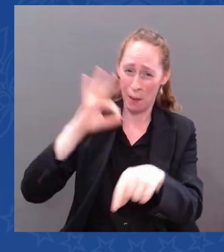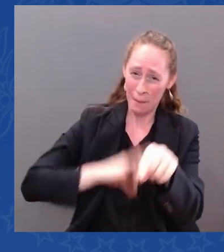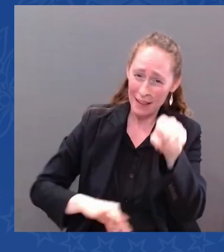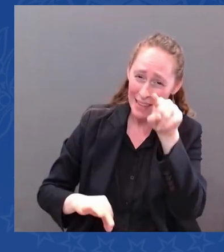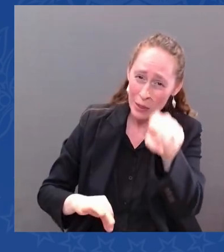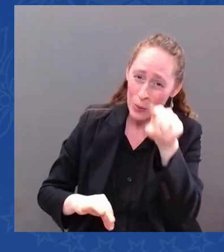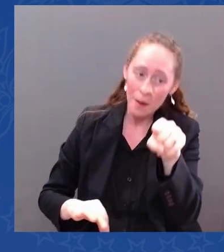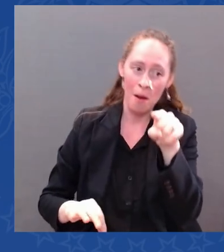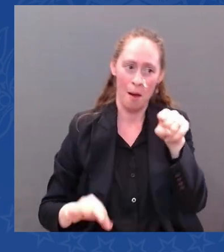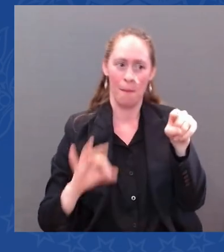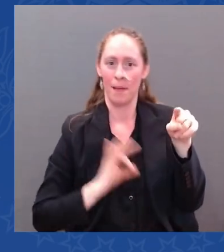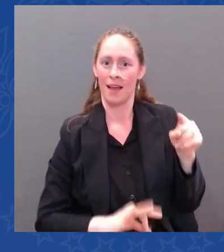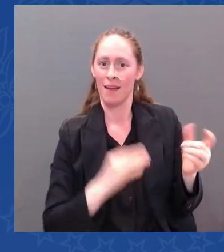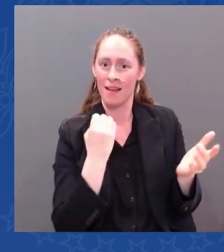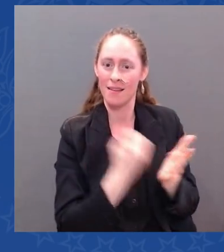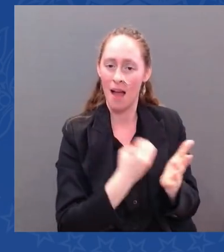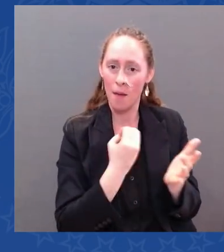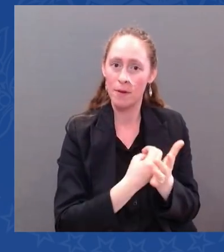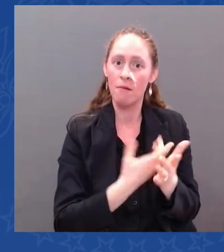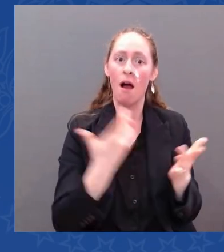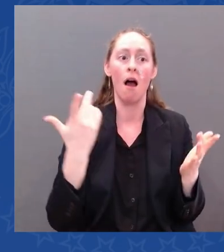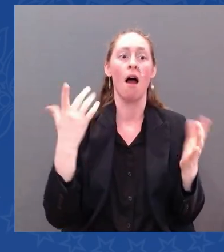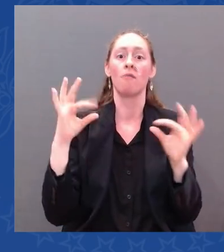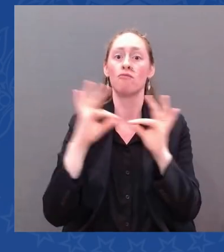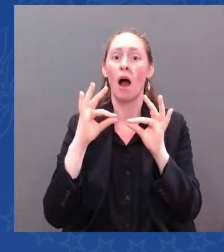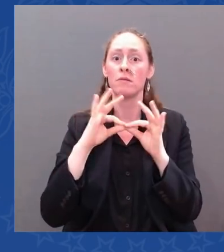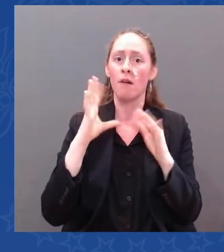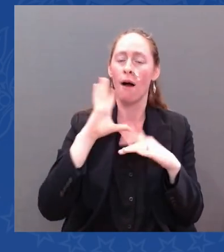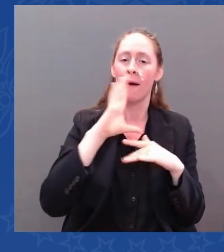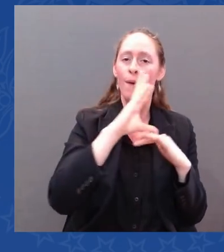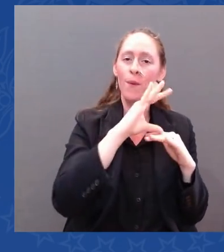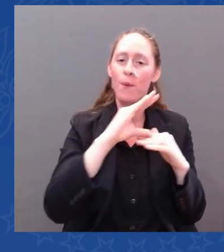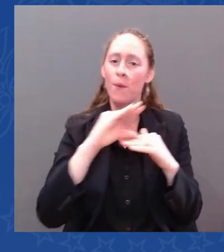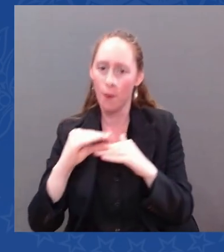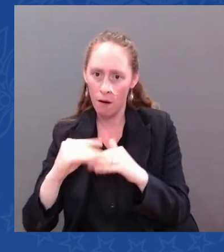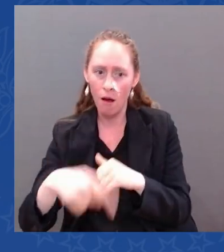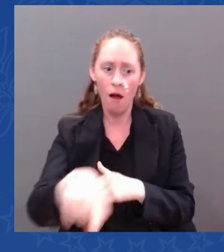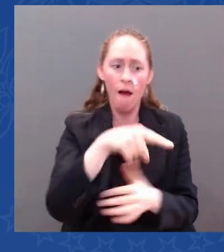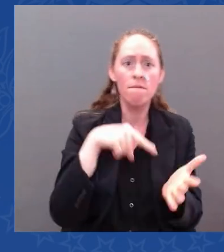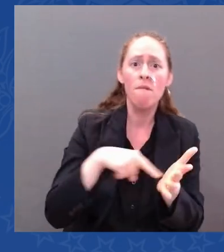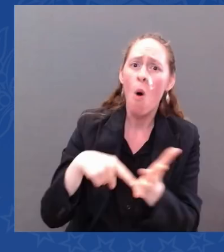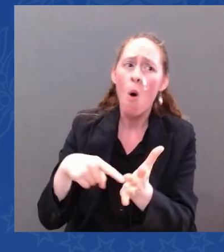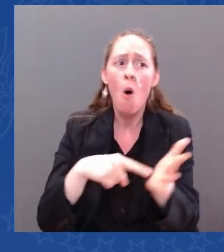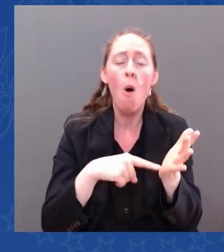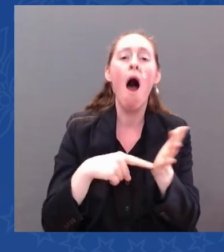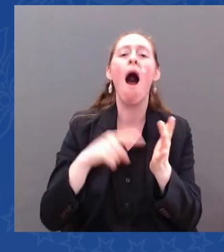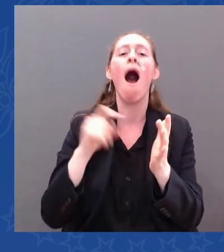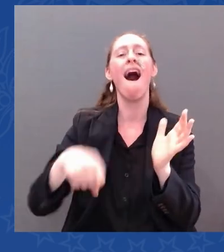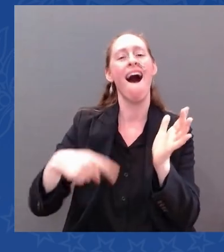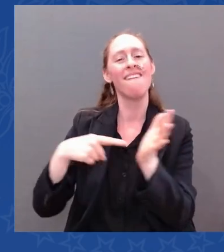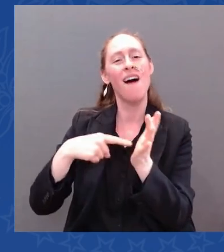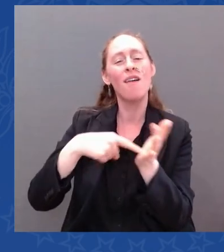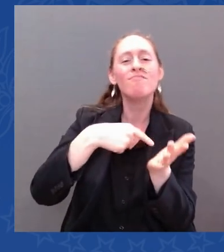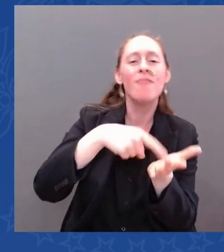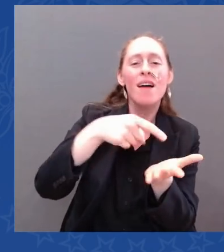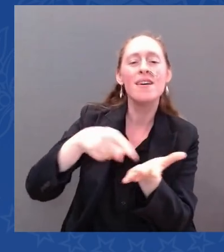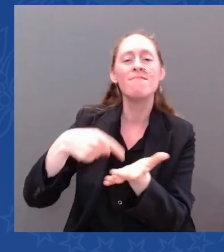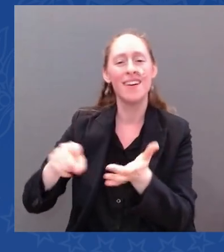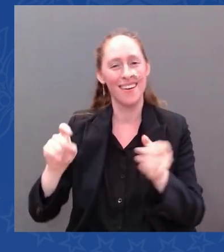So, I want to thank you again for -- there's much more to say, but I've already probably taken too much time -- of your time right now.